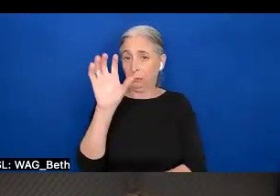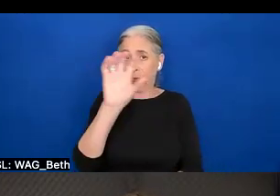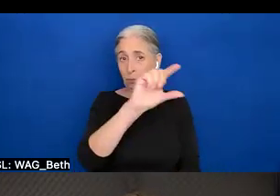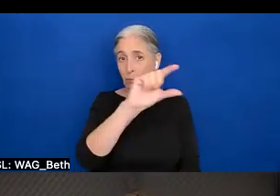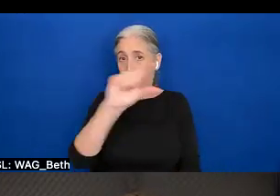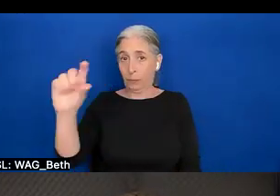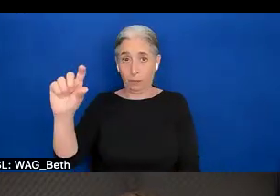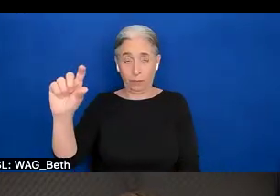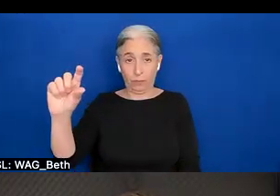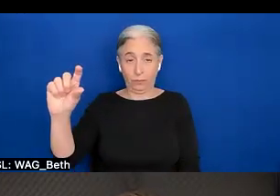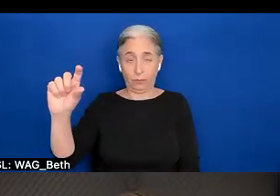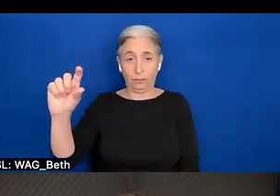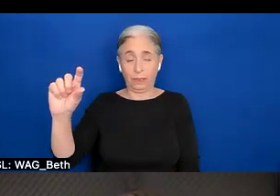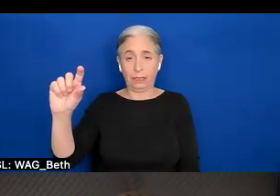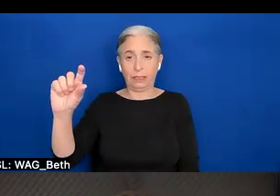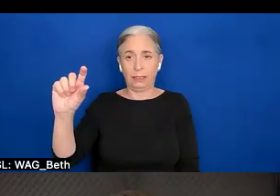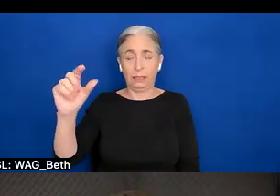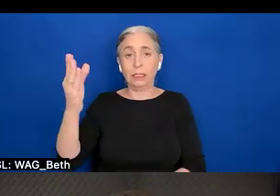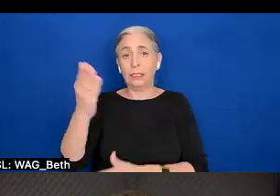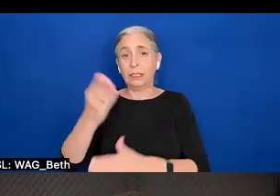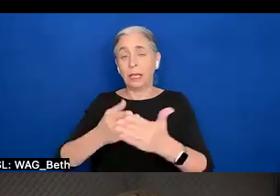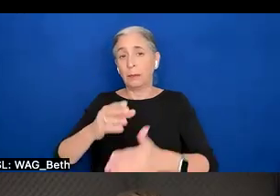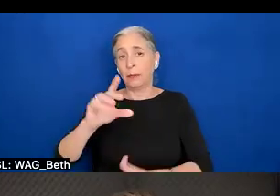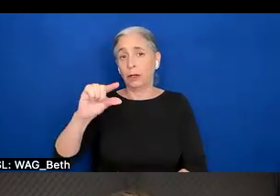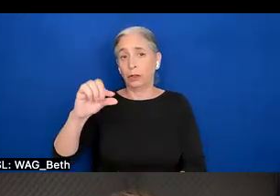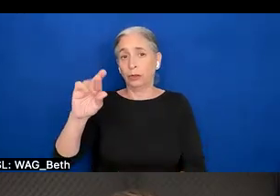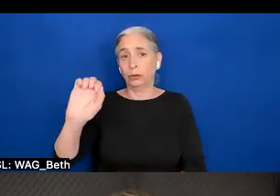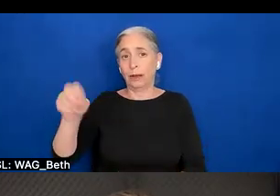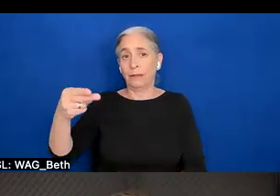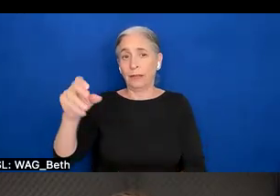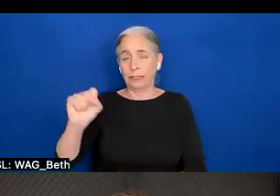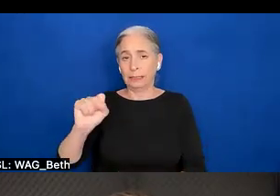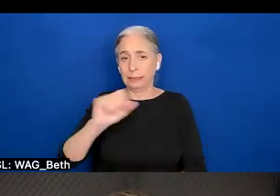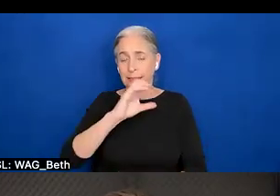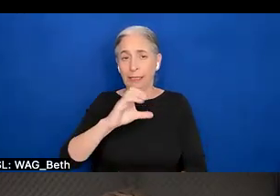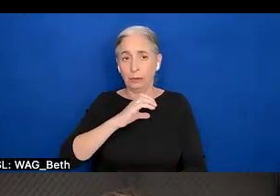And there are some graphic characteristic of this title